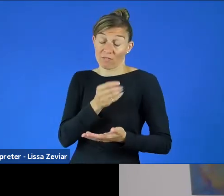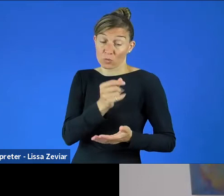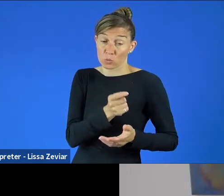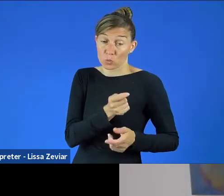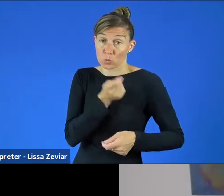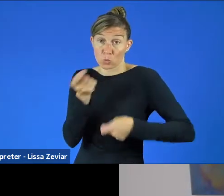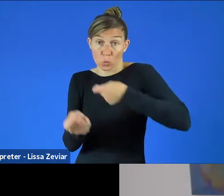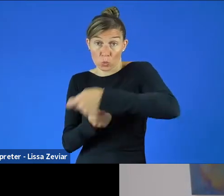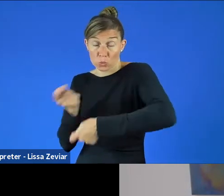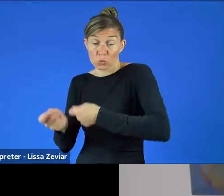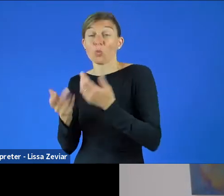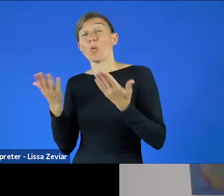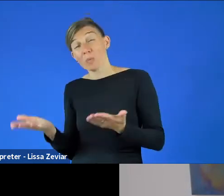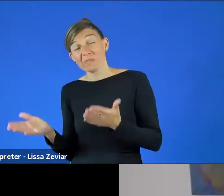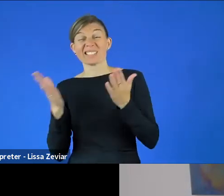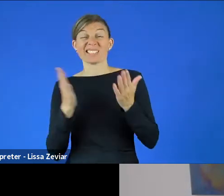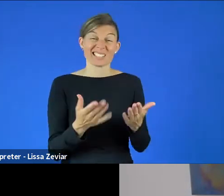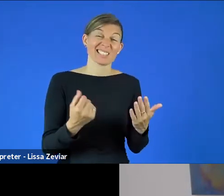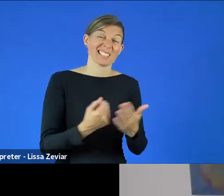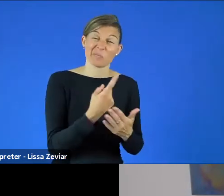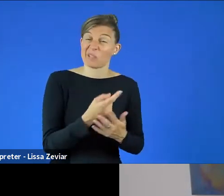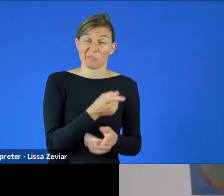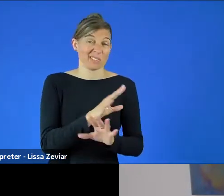And sometimes it is not. What does the support mean?